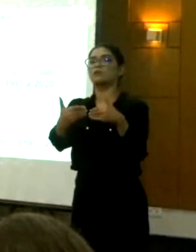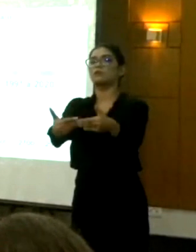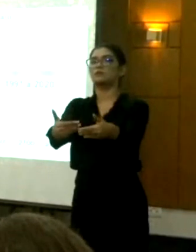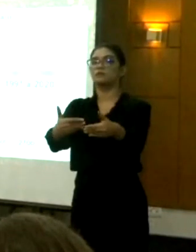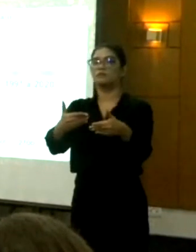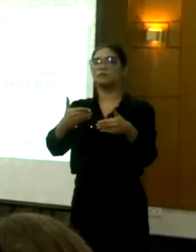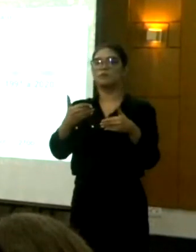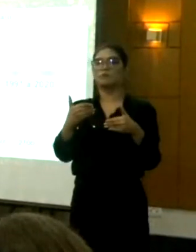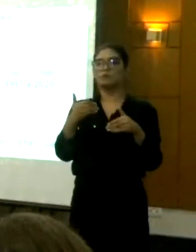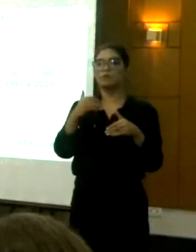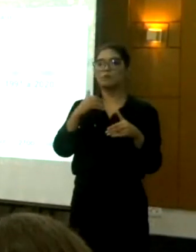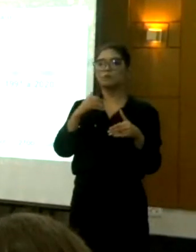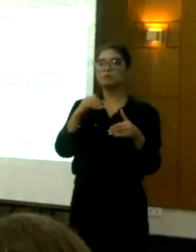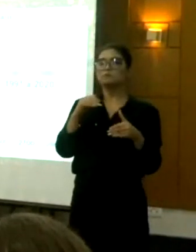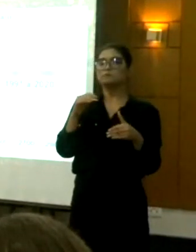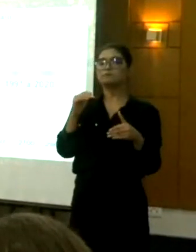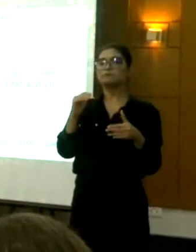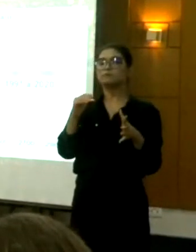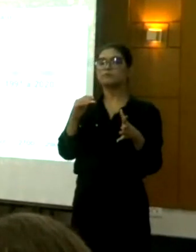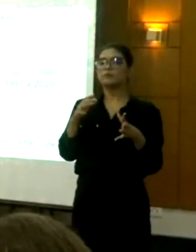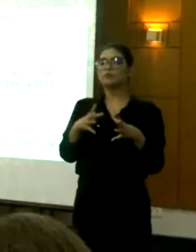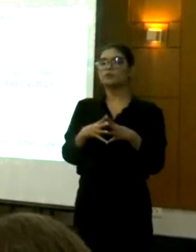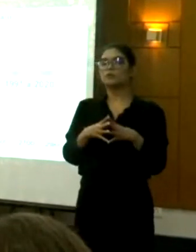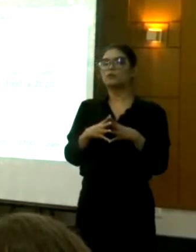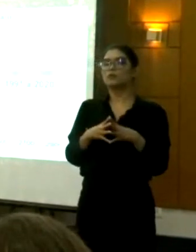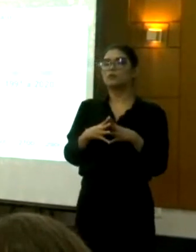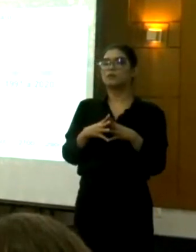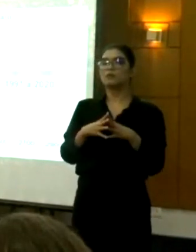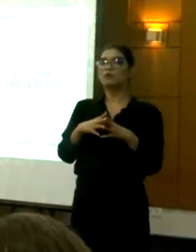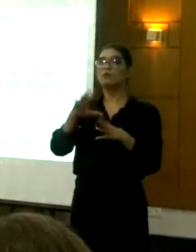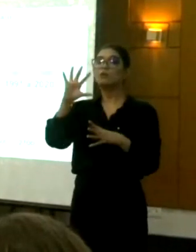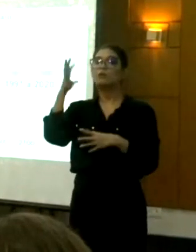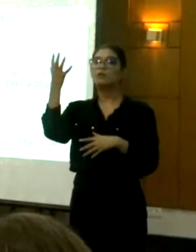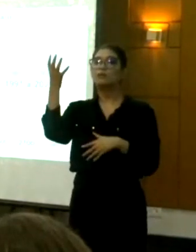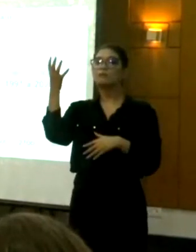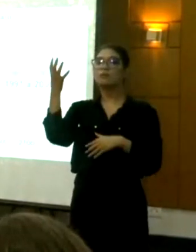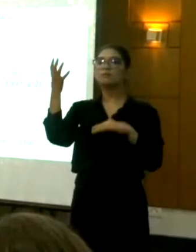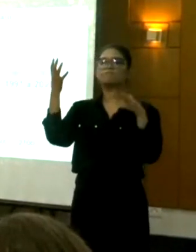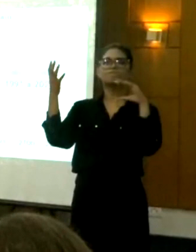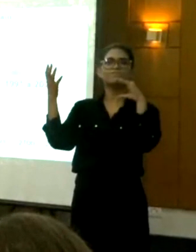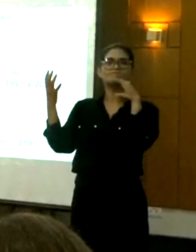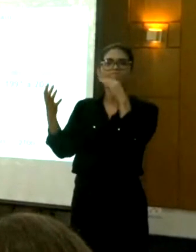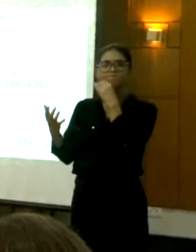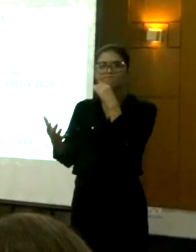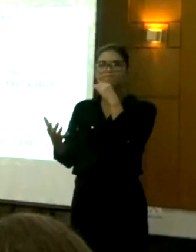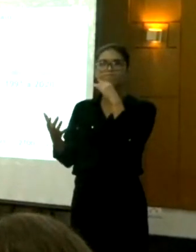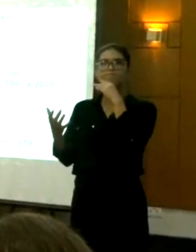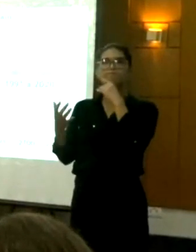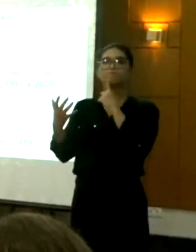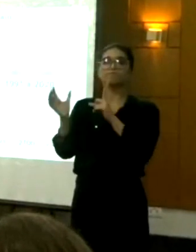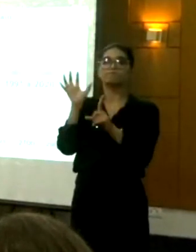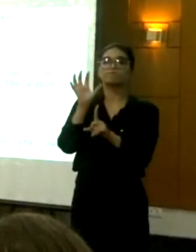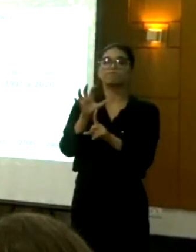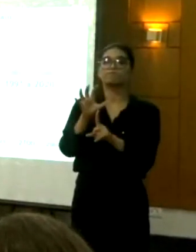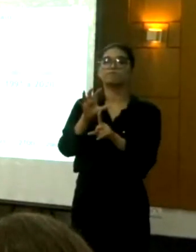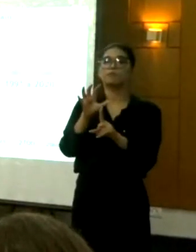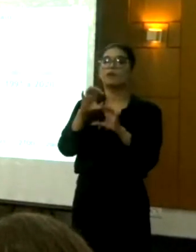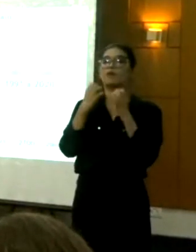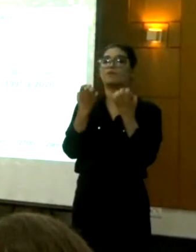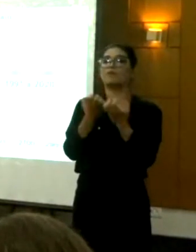that is a warmer warming climate Overall , this has an impact on extreme events and extreme events are more